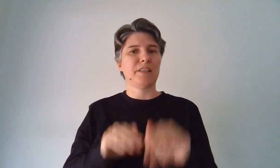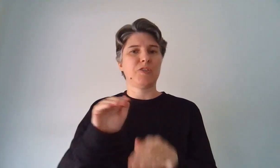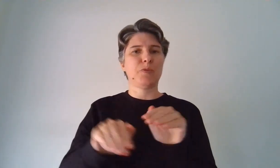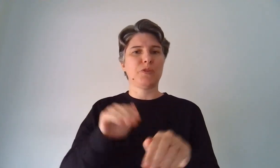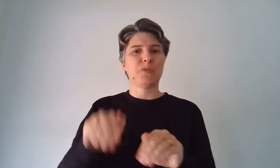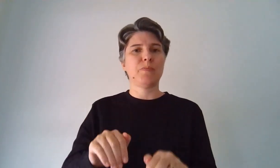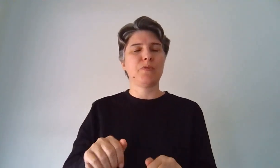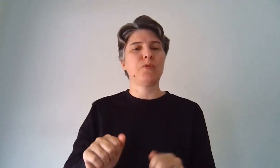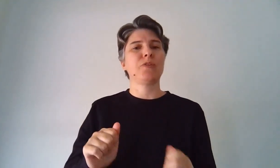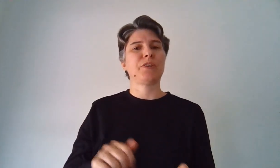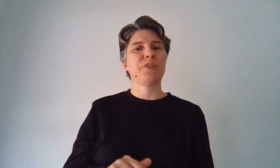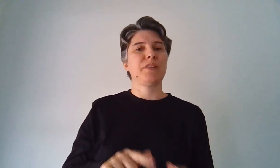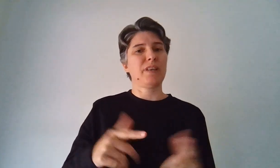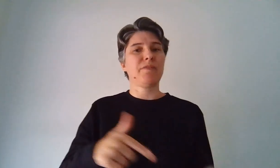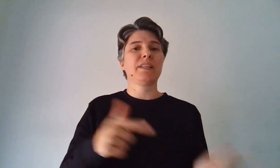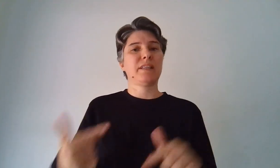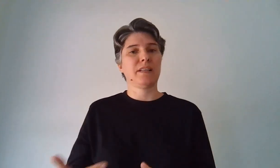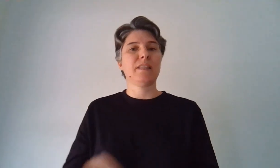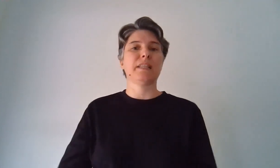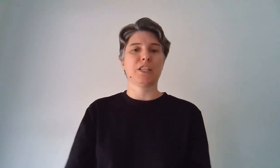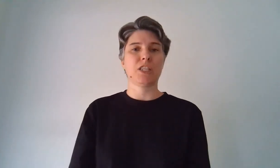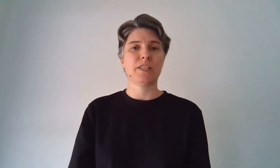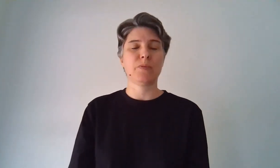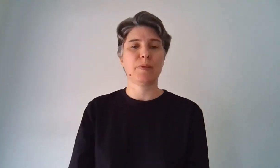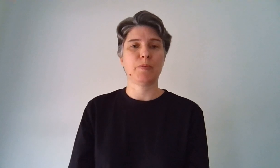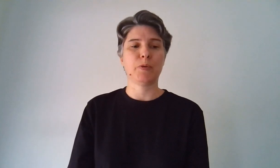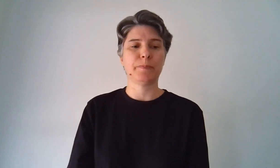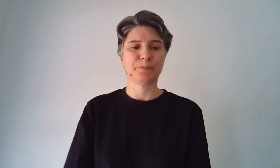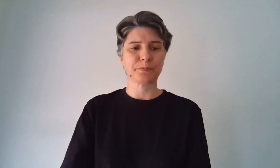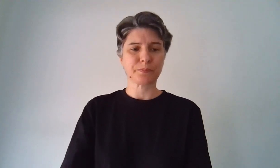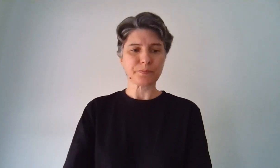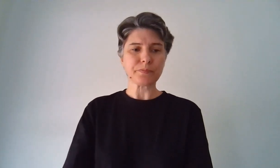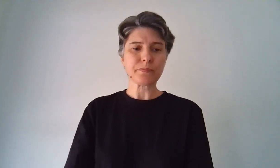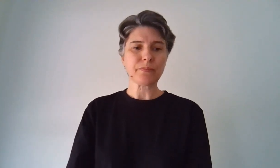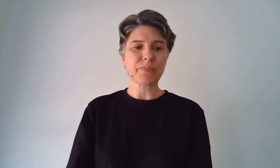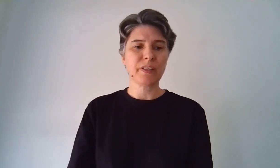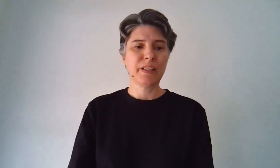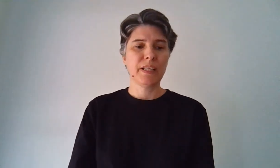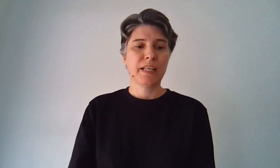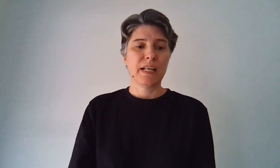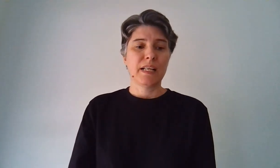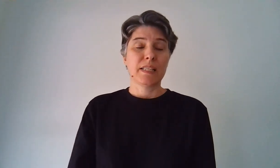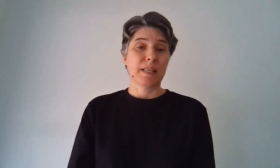unless you put the swim before to go - that that rectangle is actually a swimming pool.